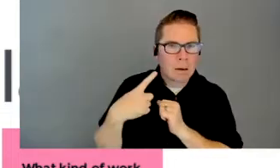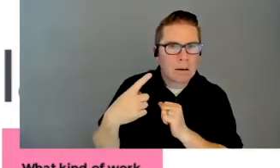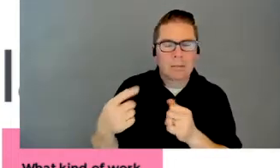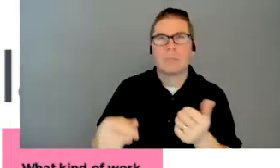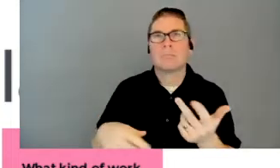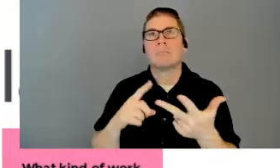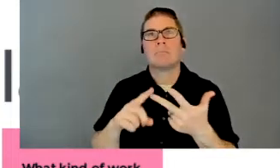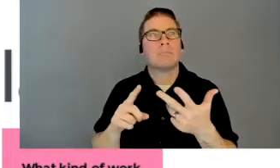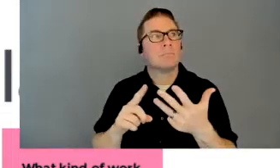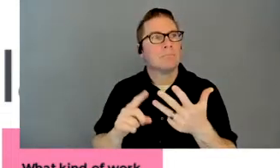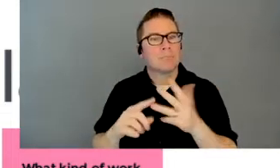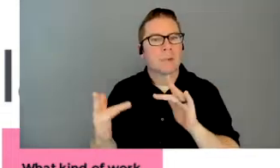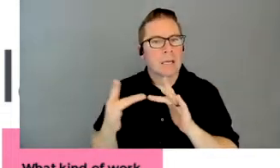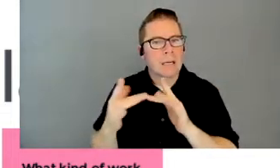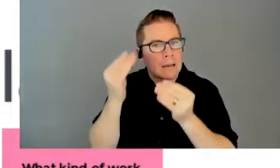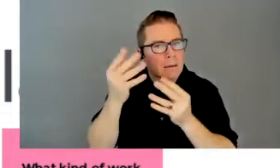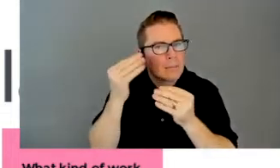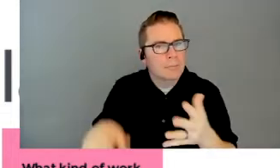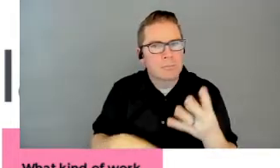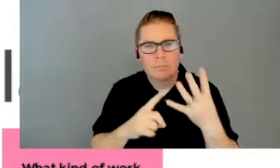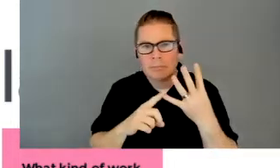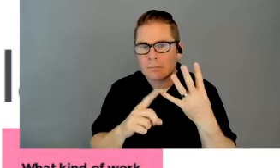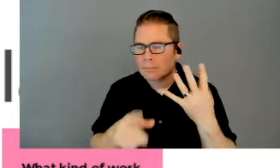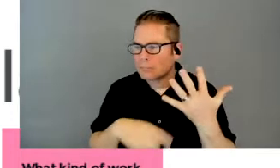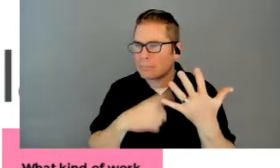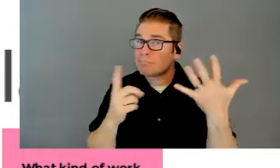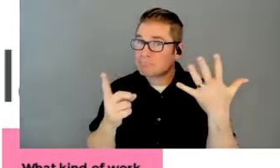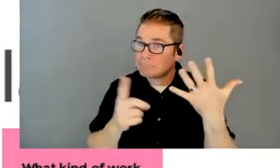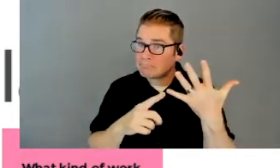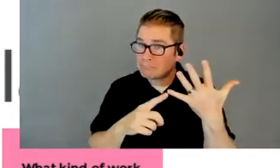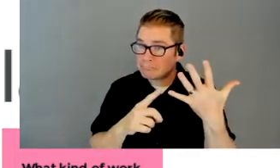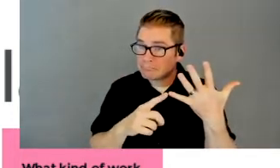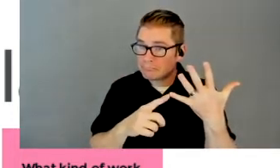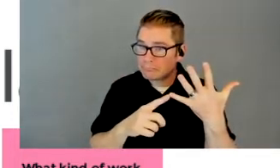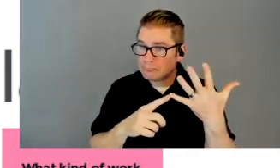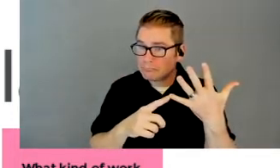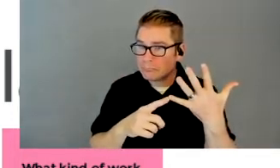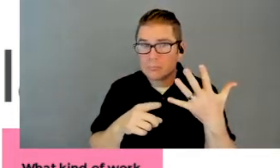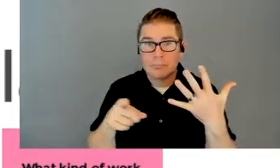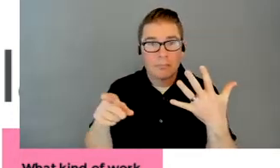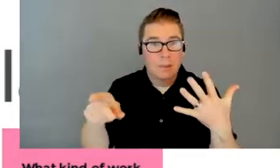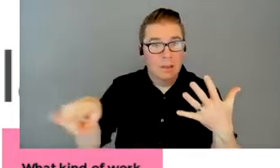contact information, is attendance required for